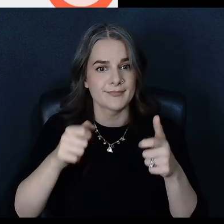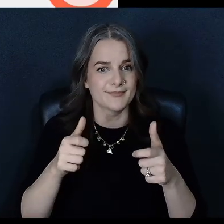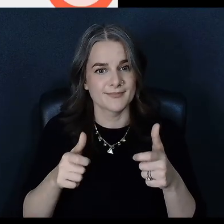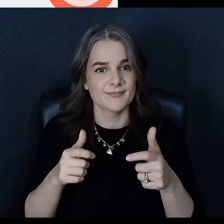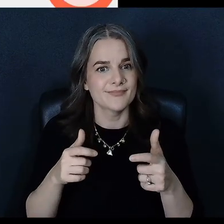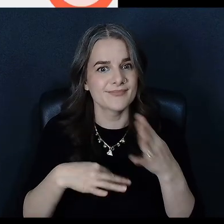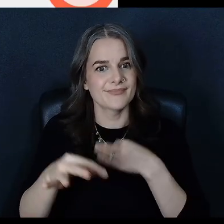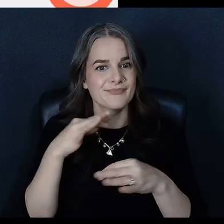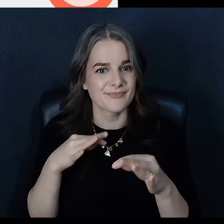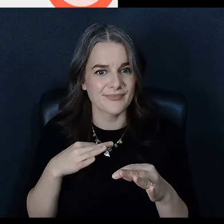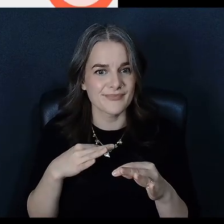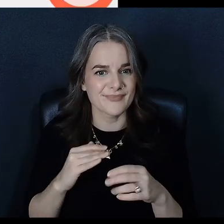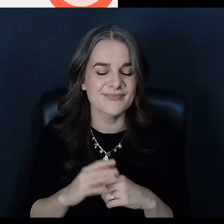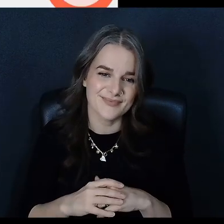If you have a gamer in your vicinity